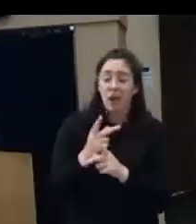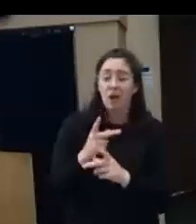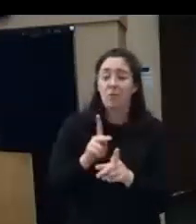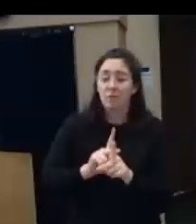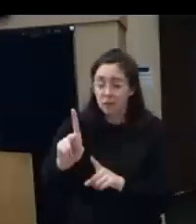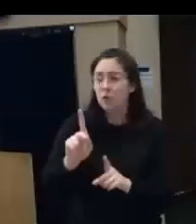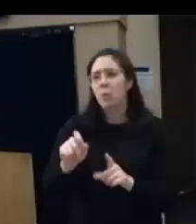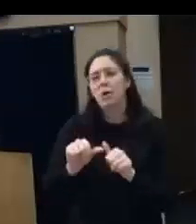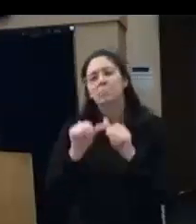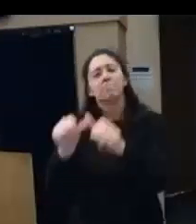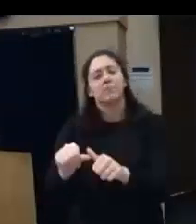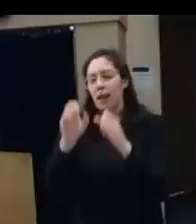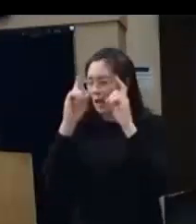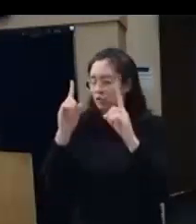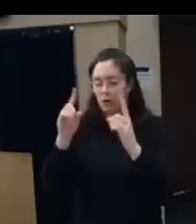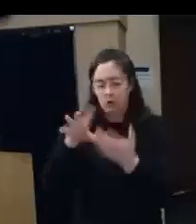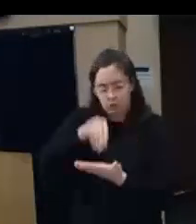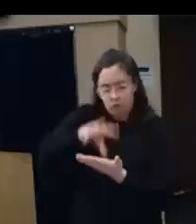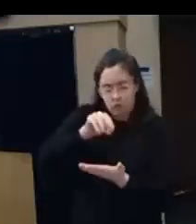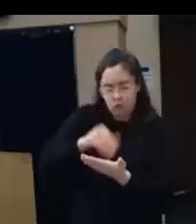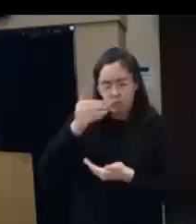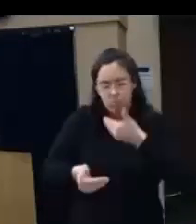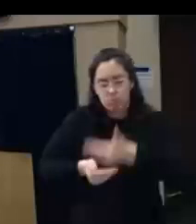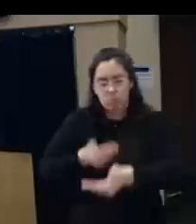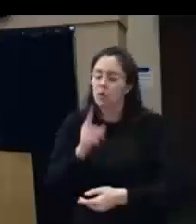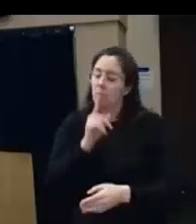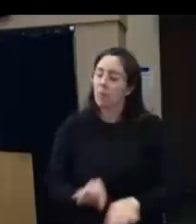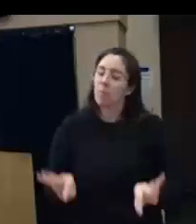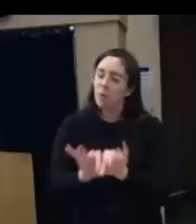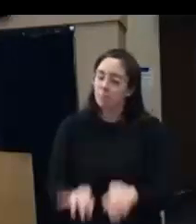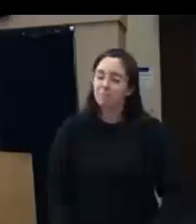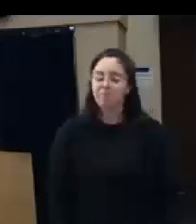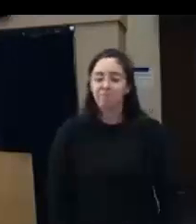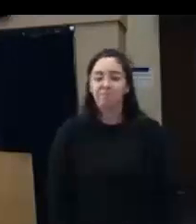that continual education I think is is really is really important I would say another thing